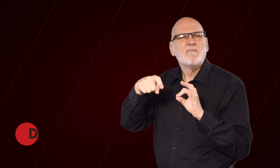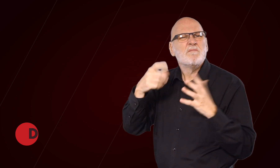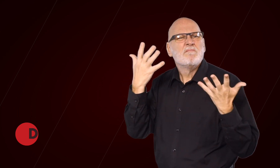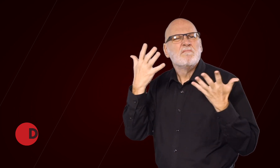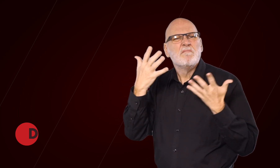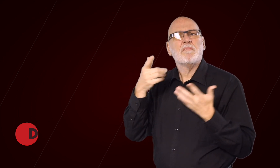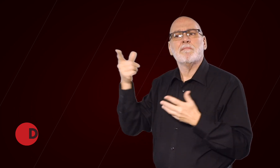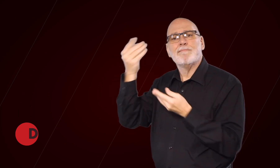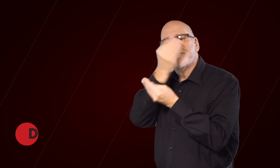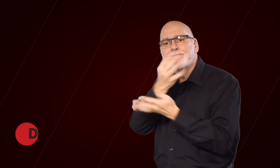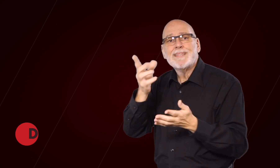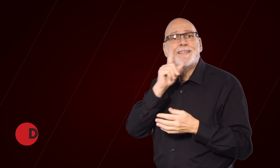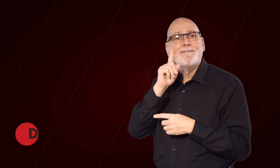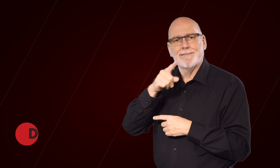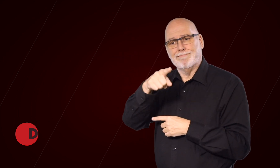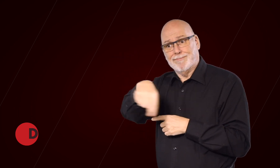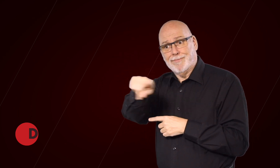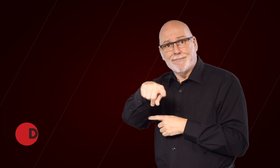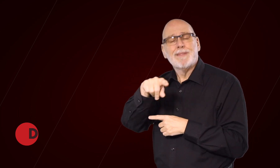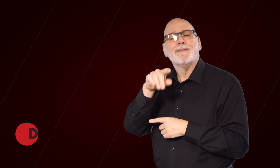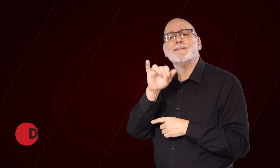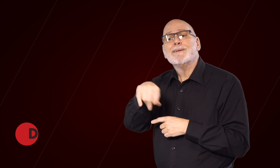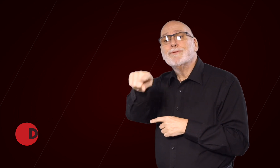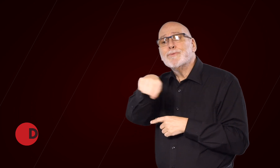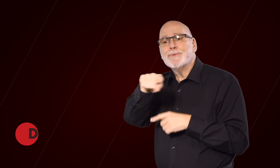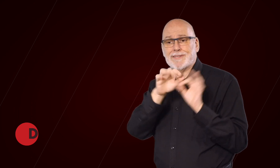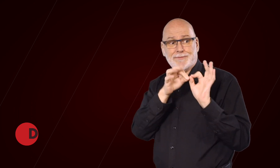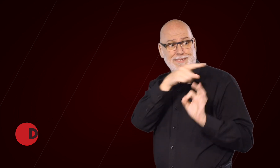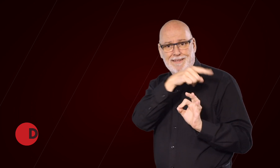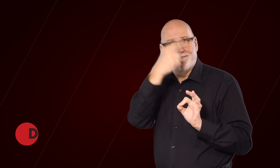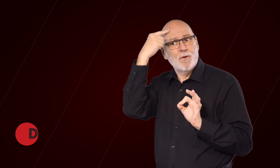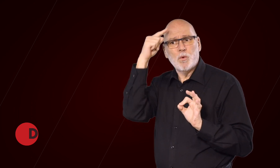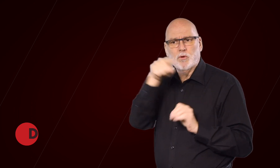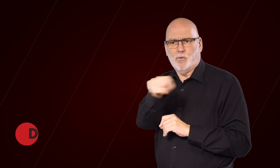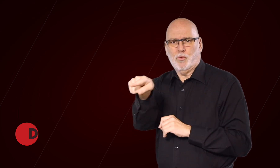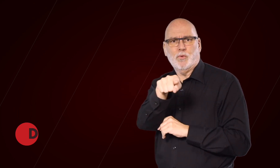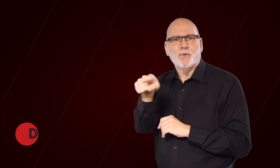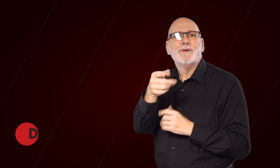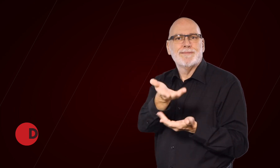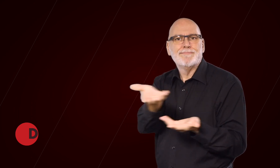a Deaf person that interpreters are for them.